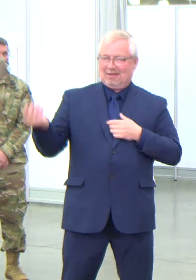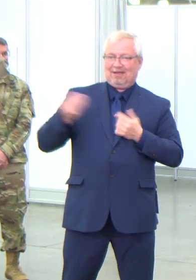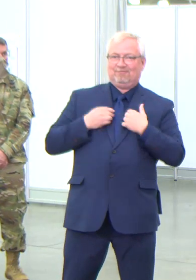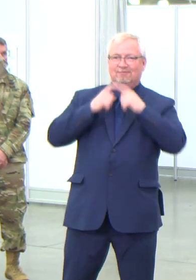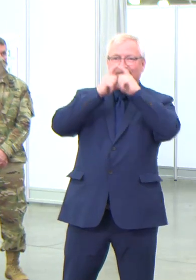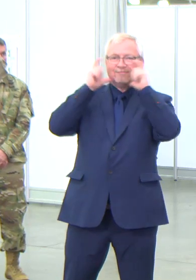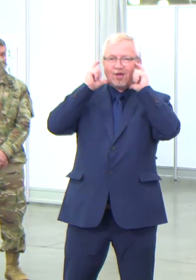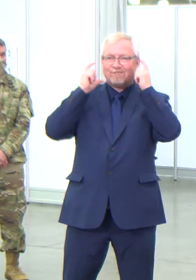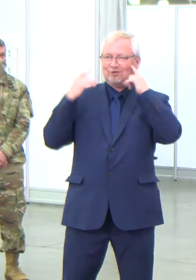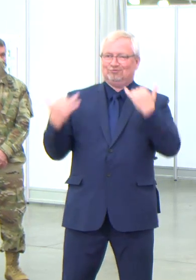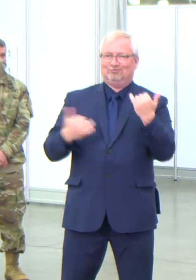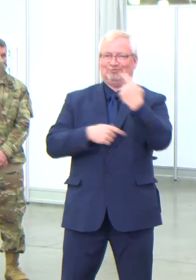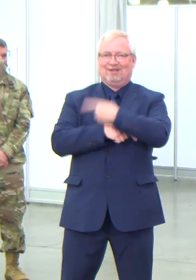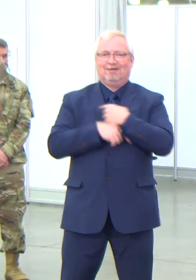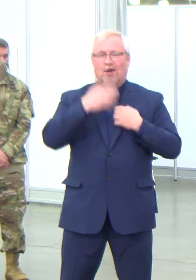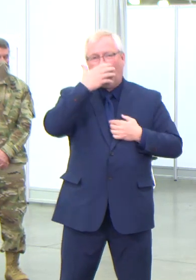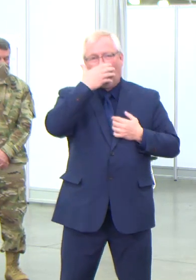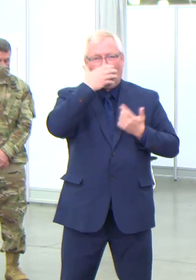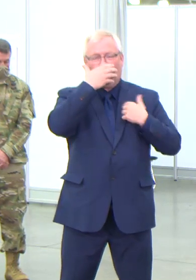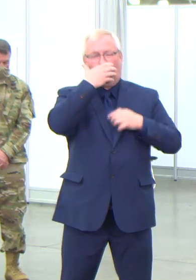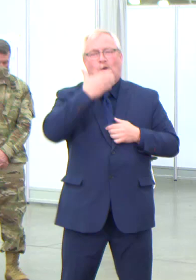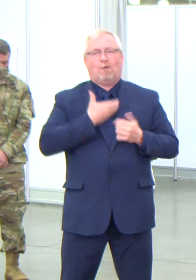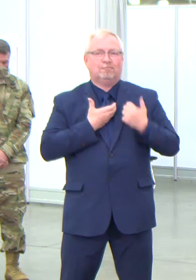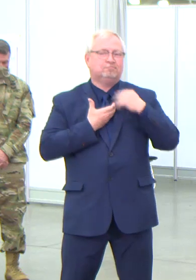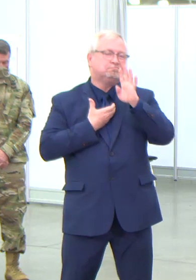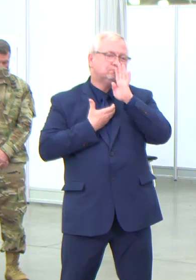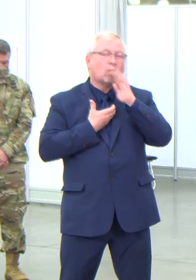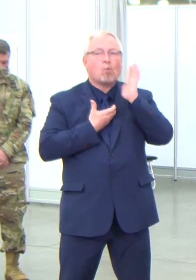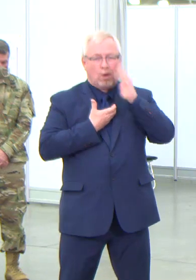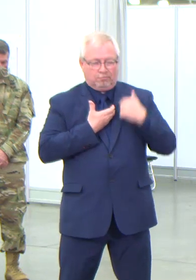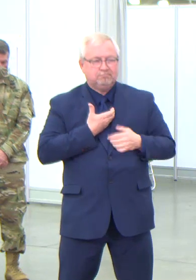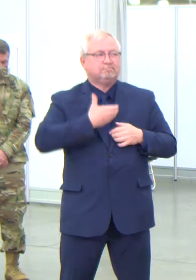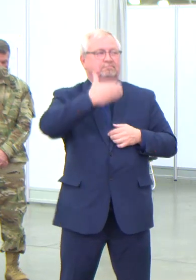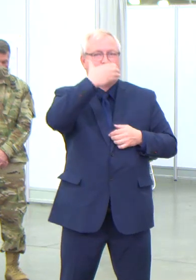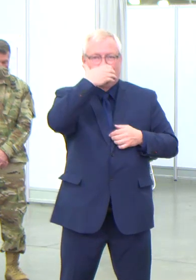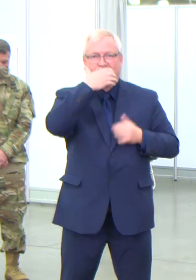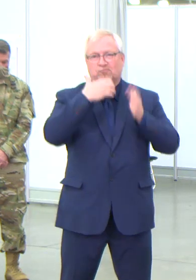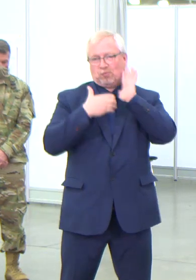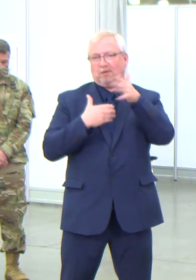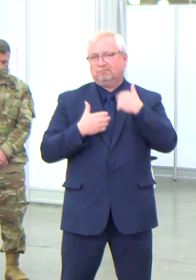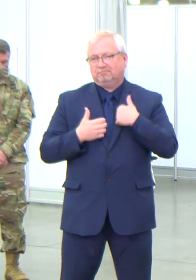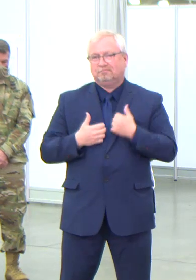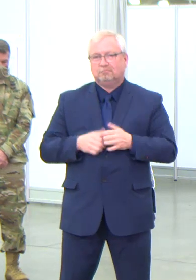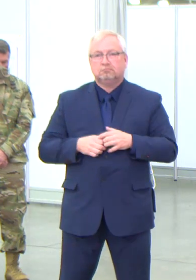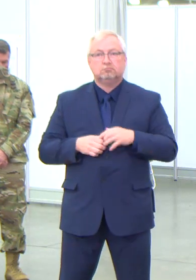and I wore it today. I just took it off today so I could talk because you wouldn't hear very